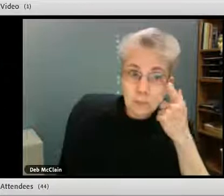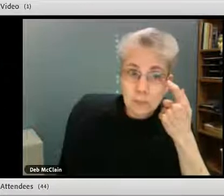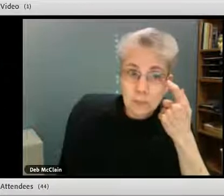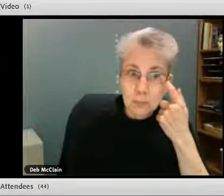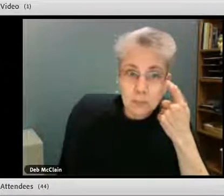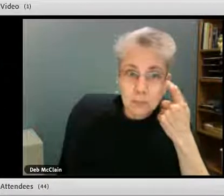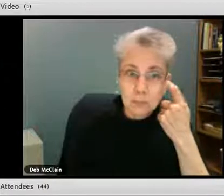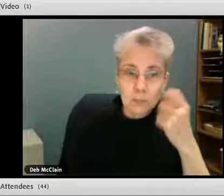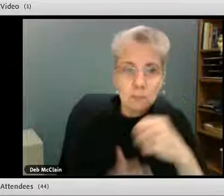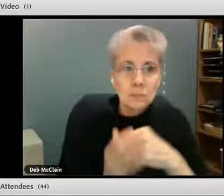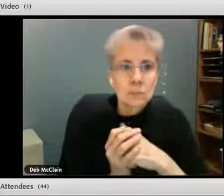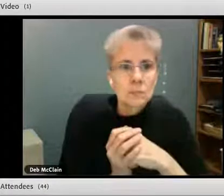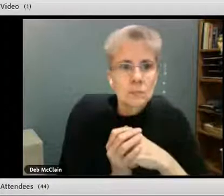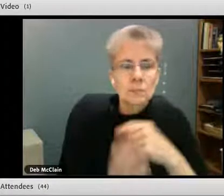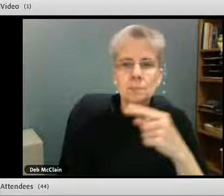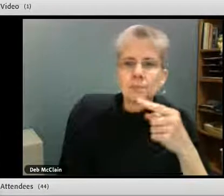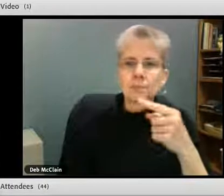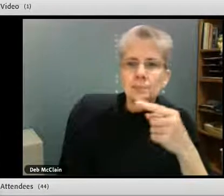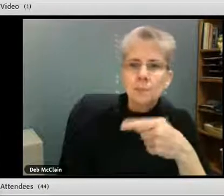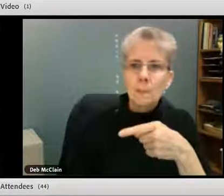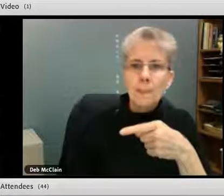Let's see. And then of course, the last thing I wanted to point out